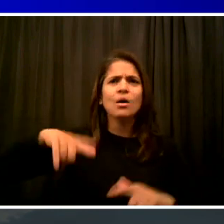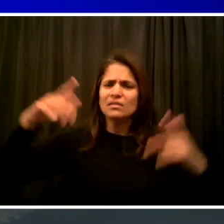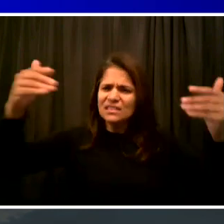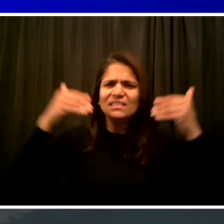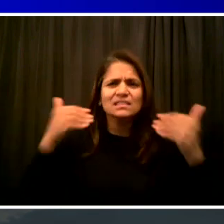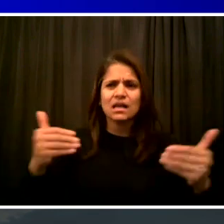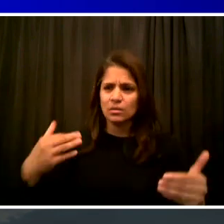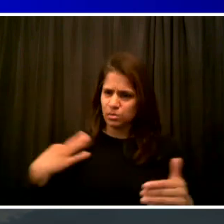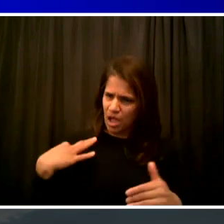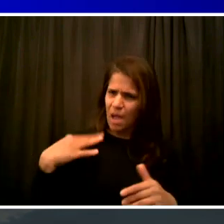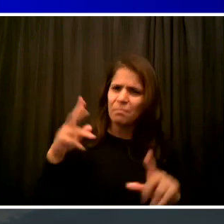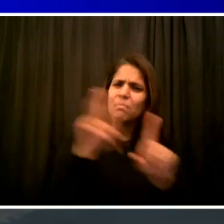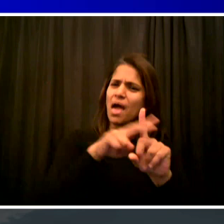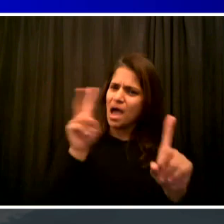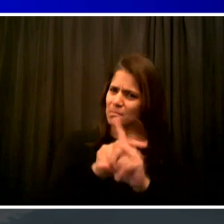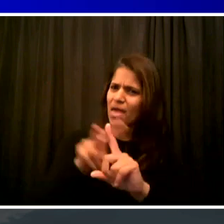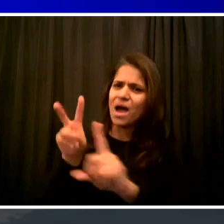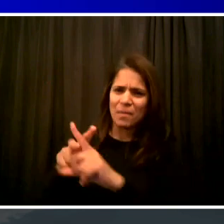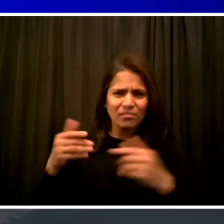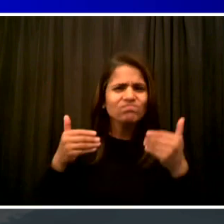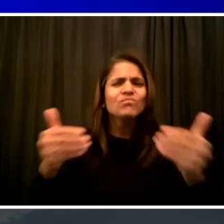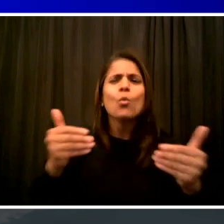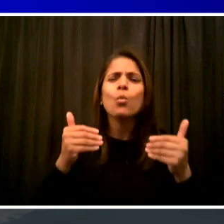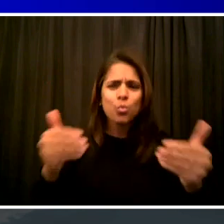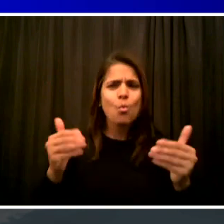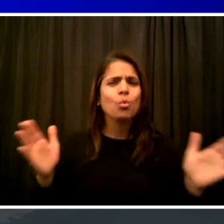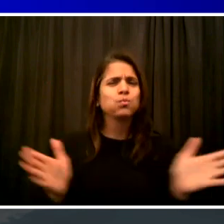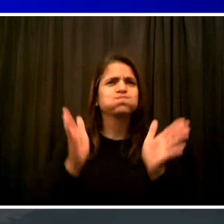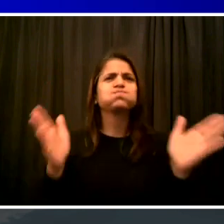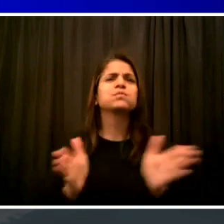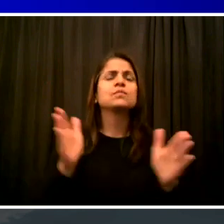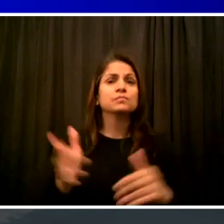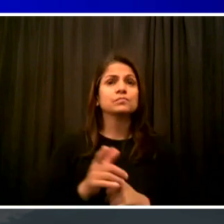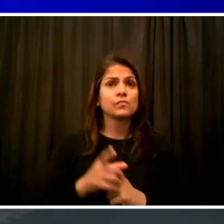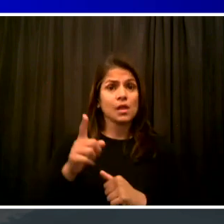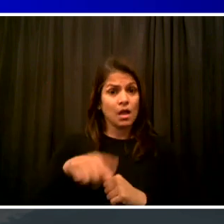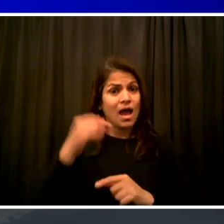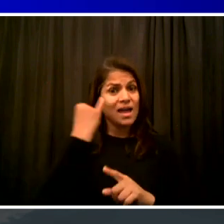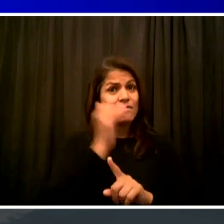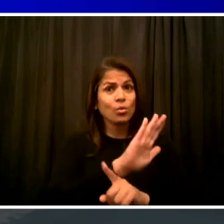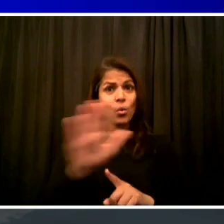LATE TO APPLY. IN FACT, YOU